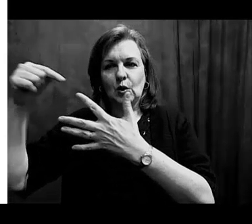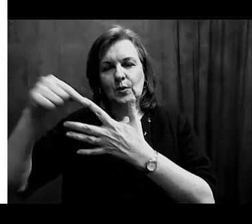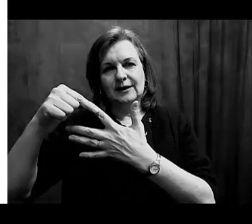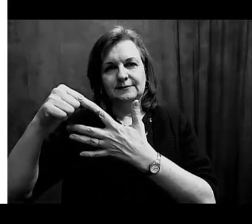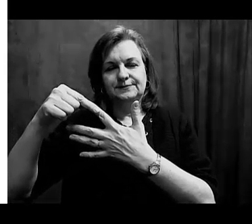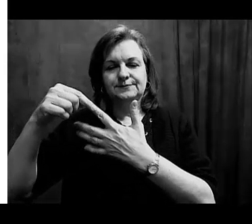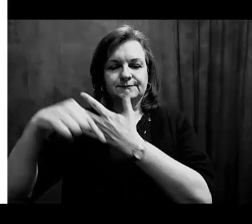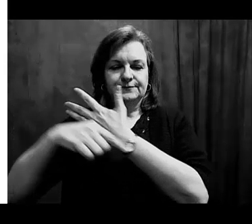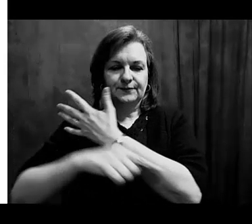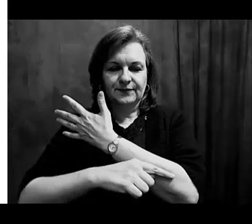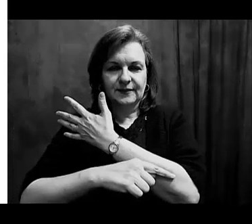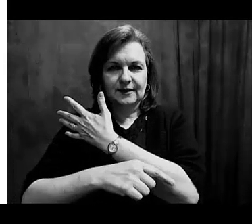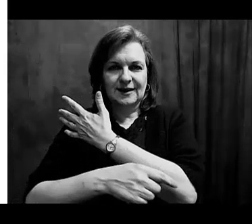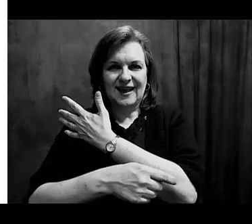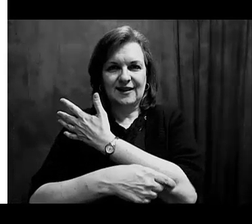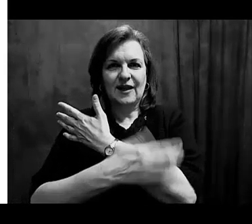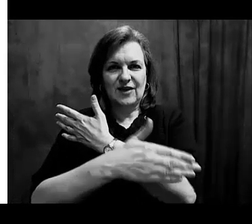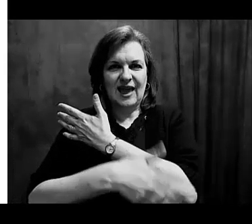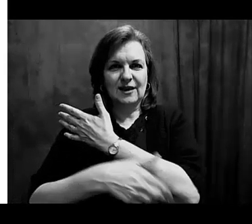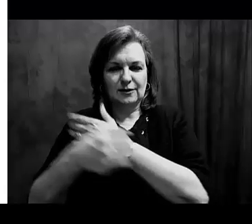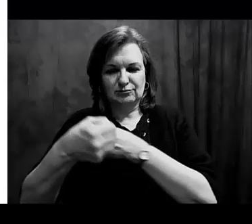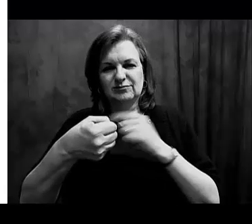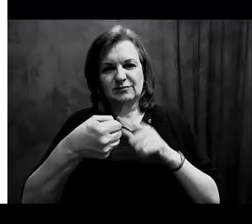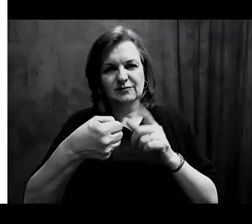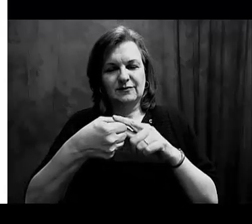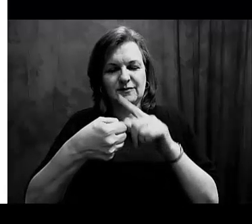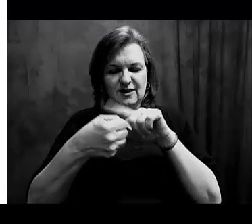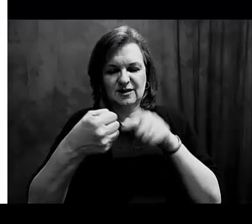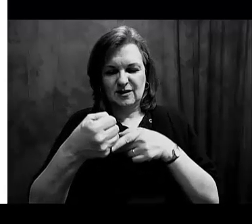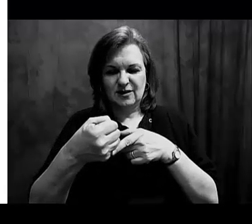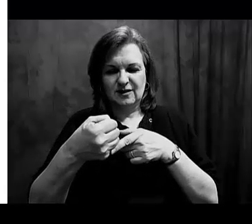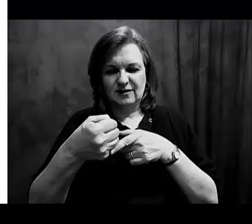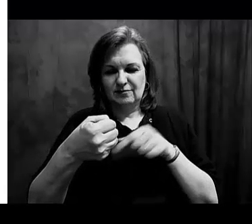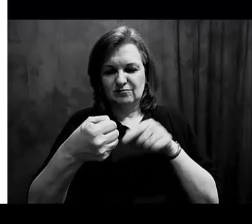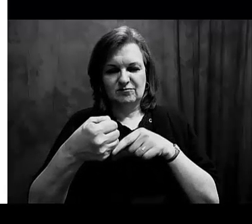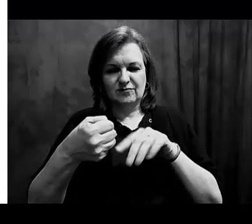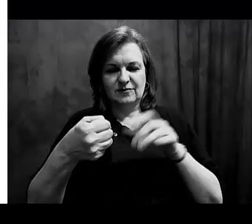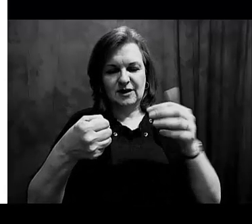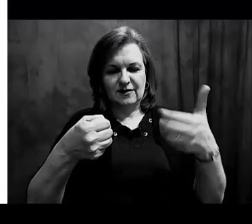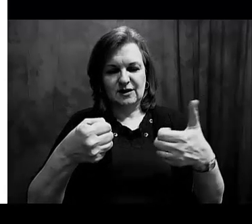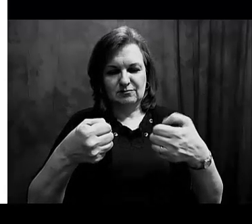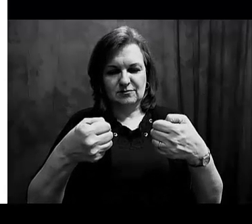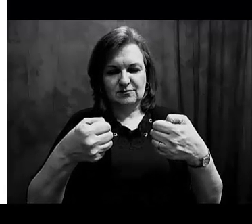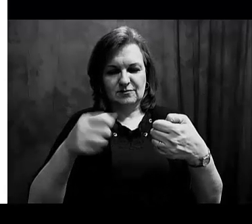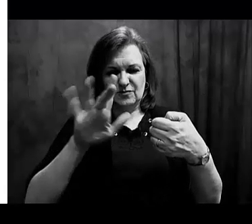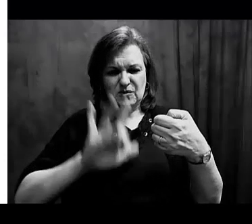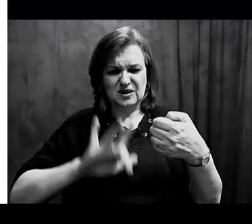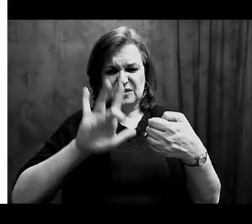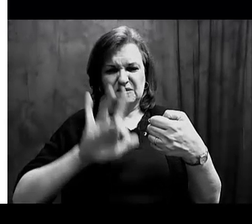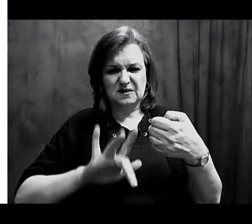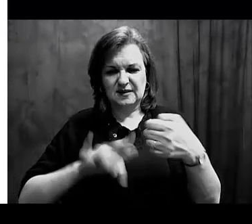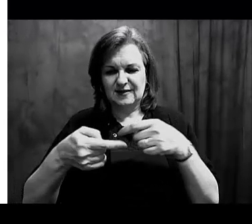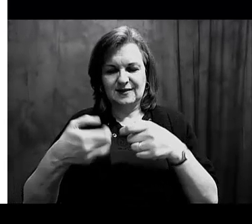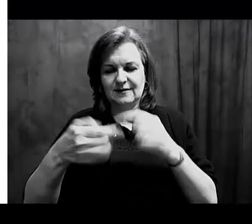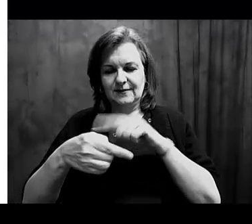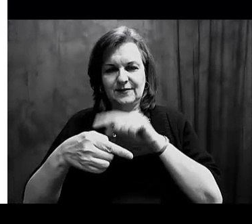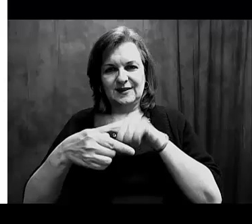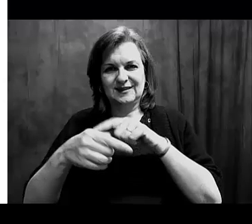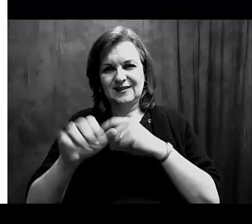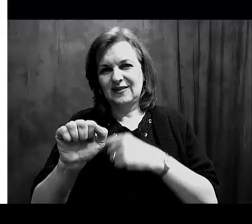we get an action potential at the end but we run out of membrane we get to the end of this nerve cell so this is the axon of this nerve cell